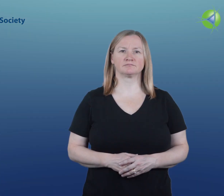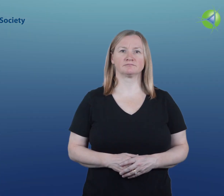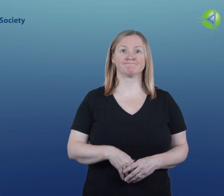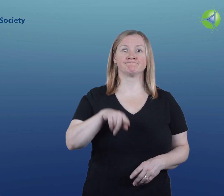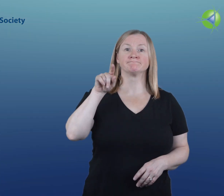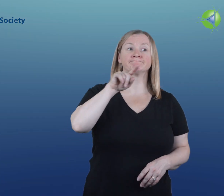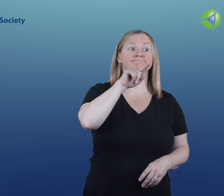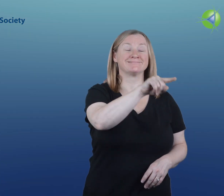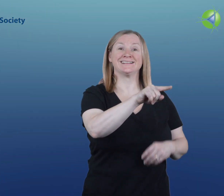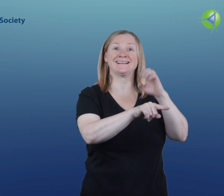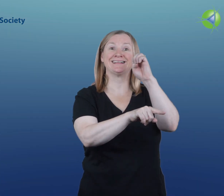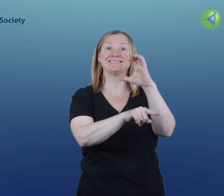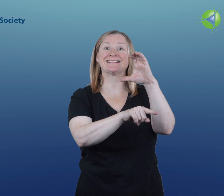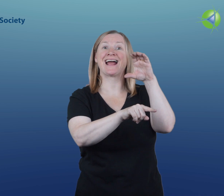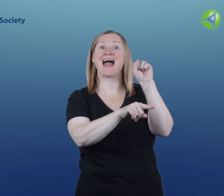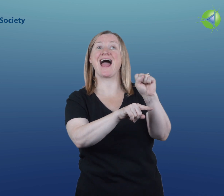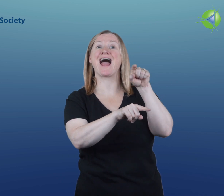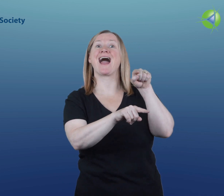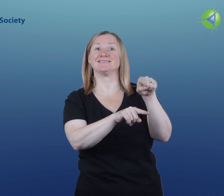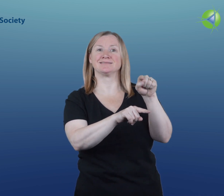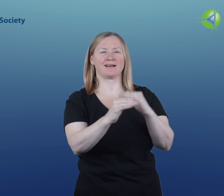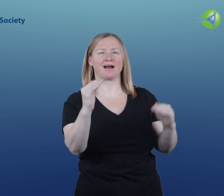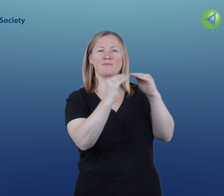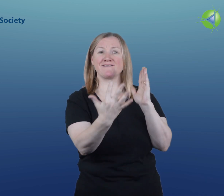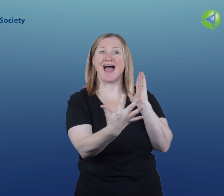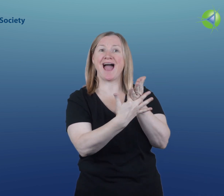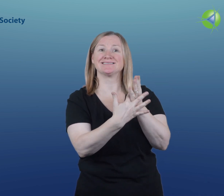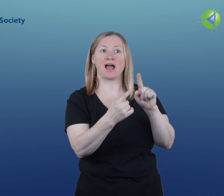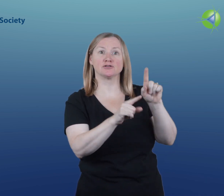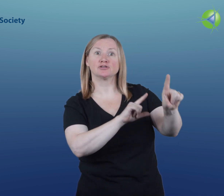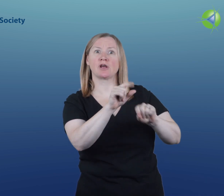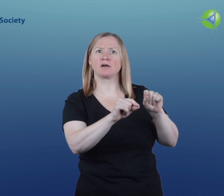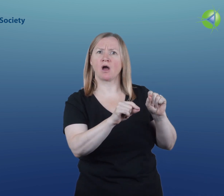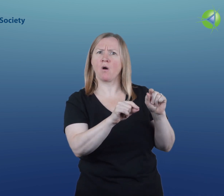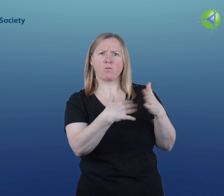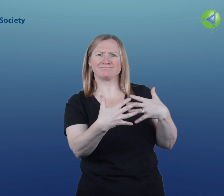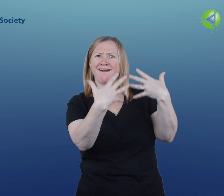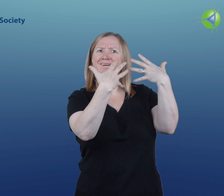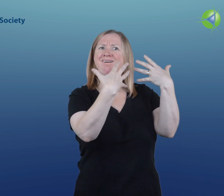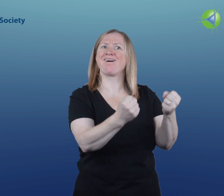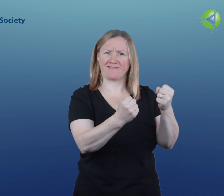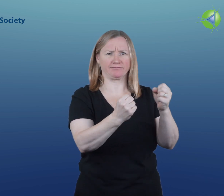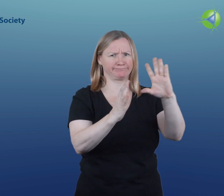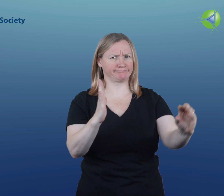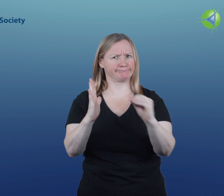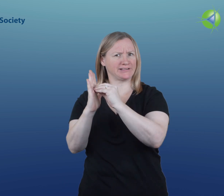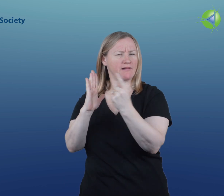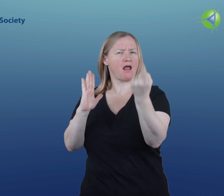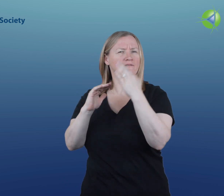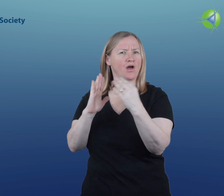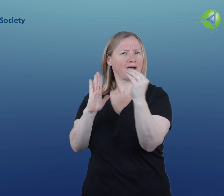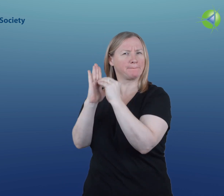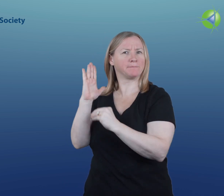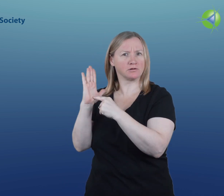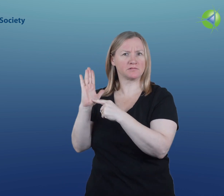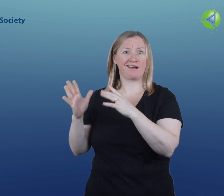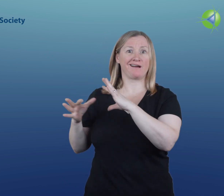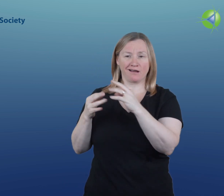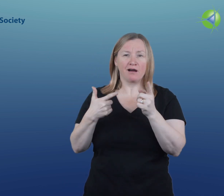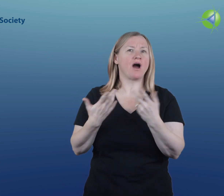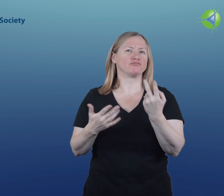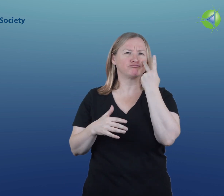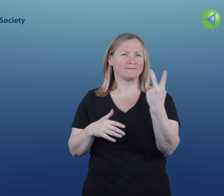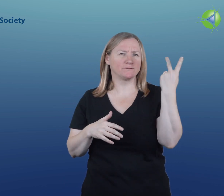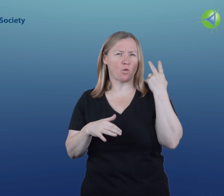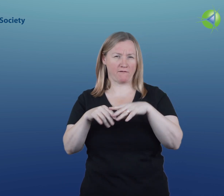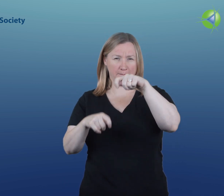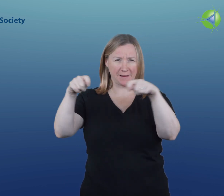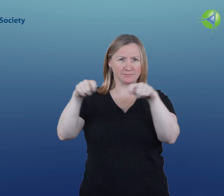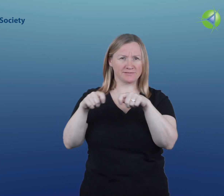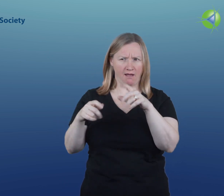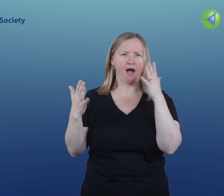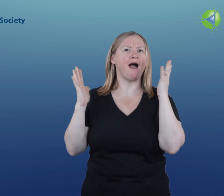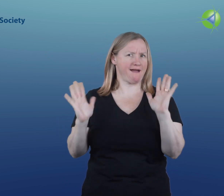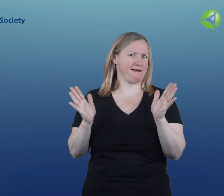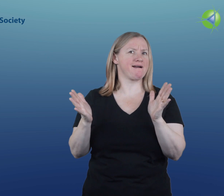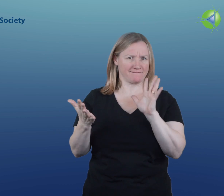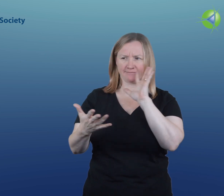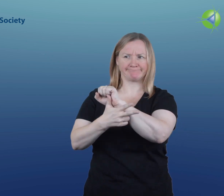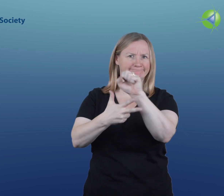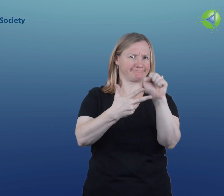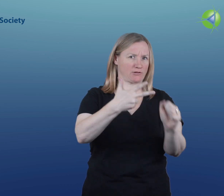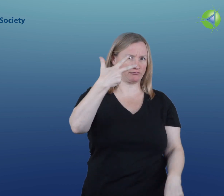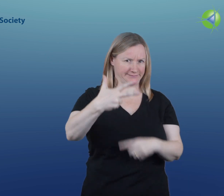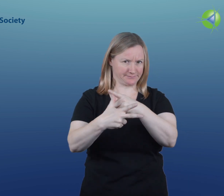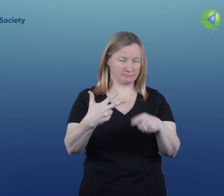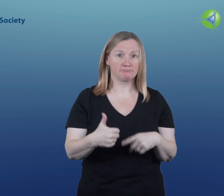With respect to equivalent access to and choice of ECS, as set out in the Call for Inputs, the review of the Measures may identify: